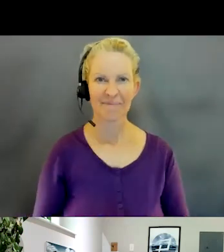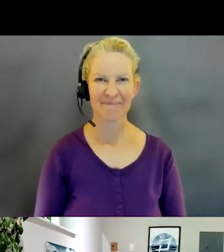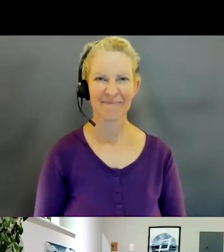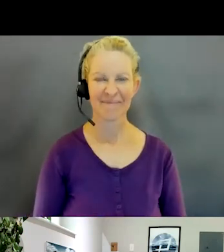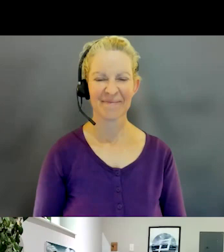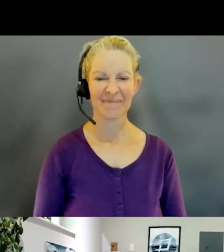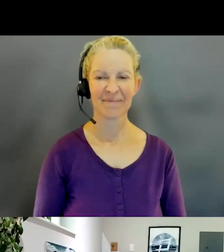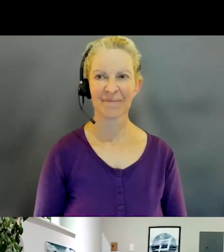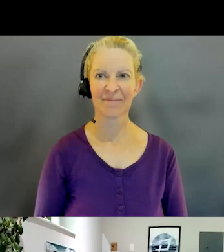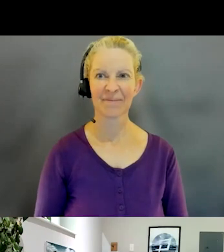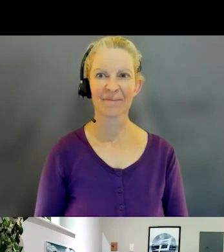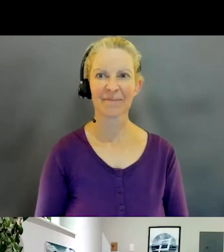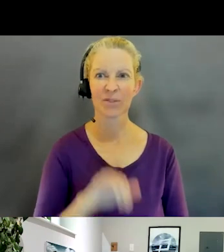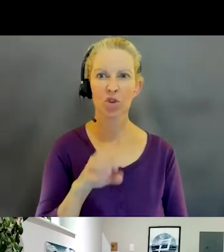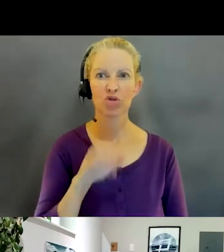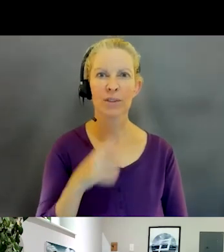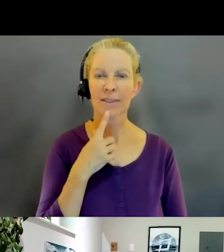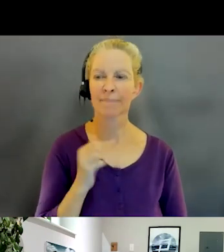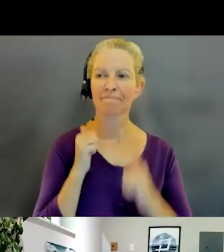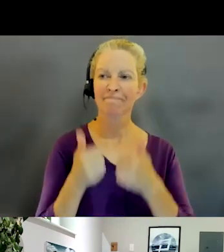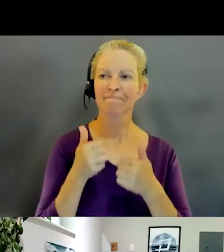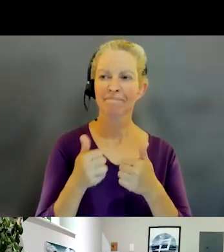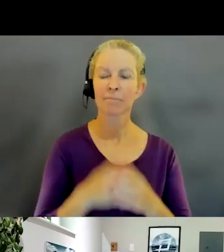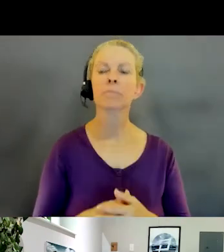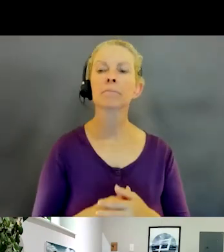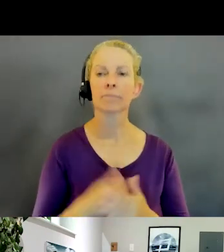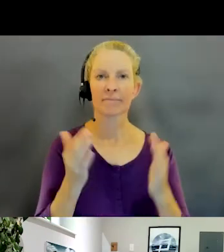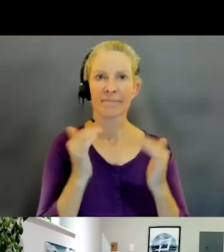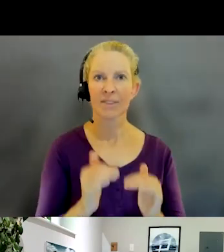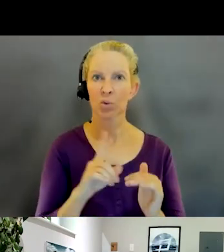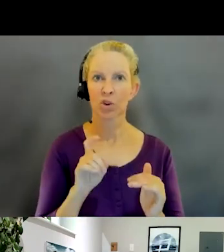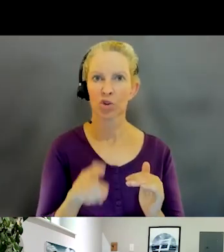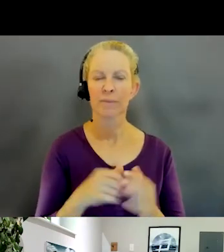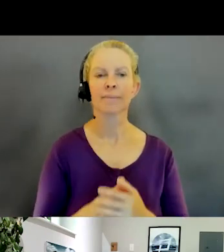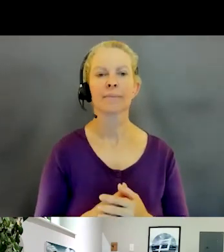Jay: Awesome. So what are some -- there's a few upvotes on this, what are some tips or